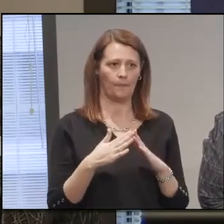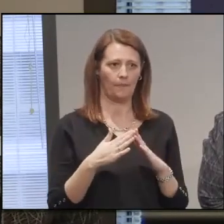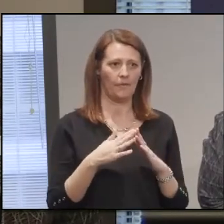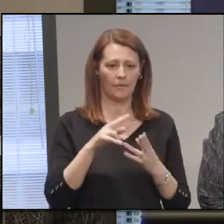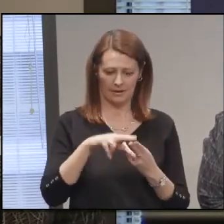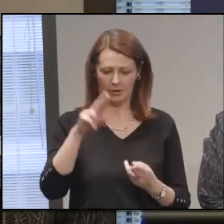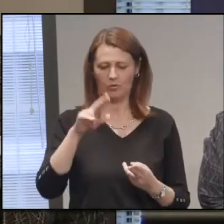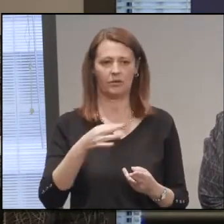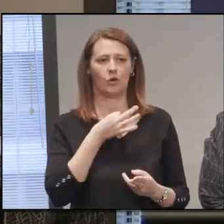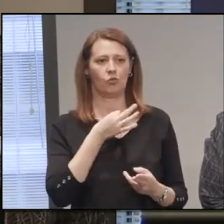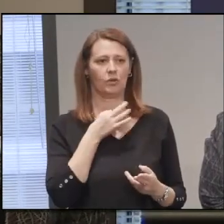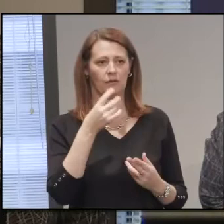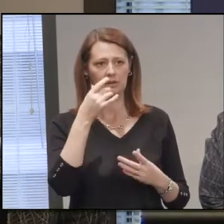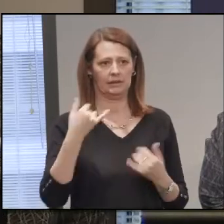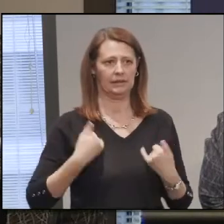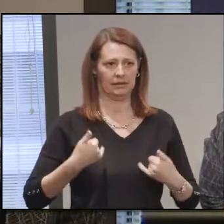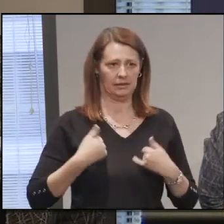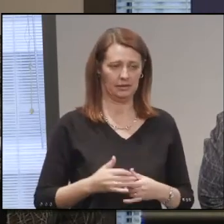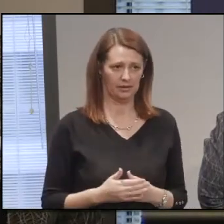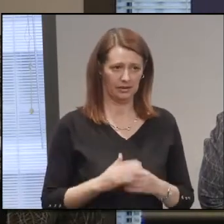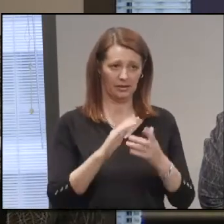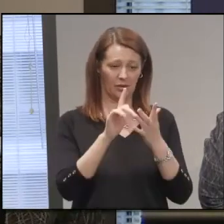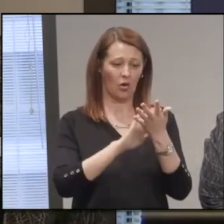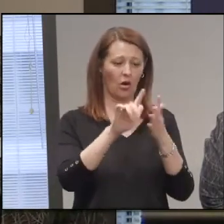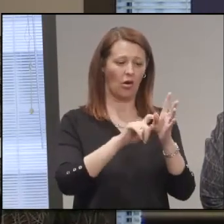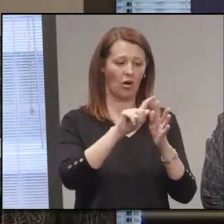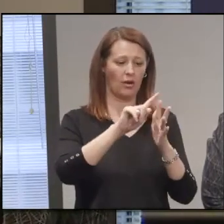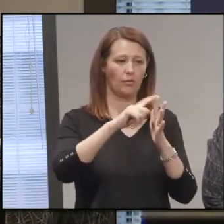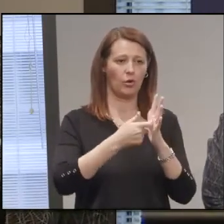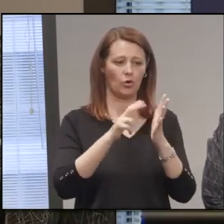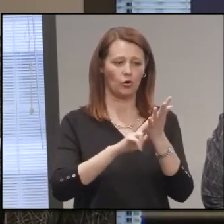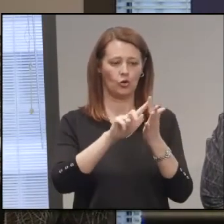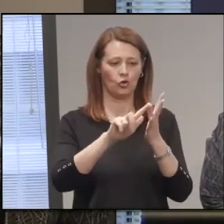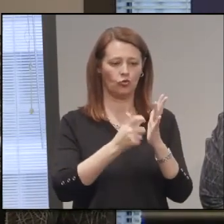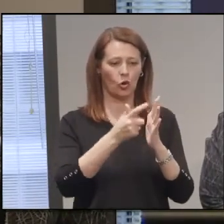risk of disease. So, rather than hyperneurosis, we'll talk about controllable behaviours,